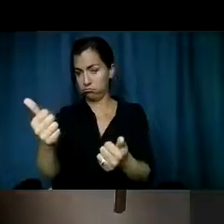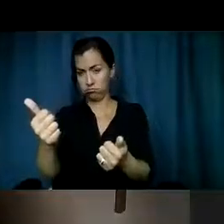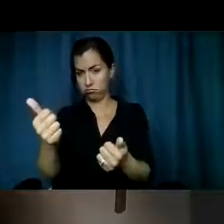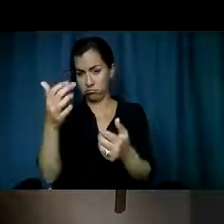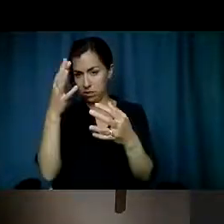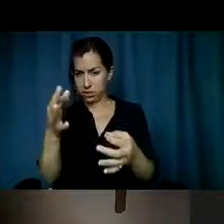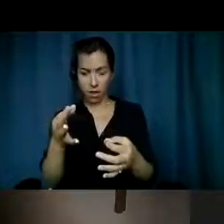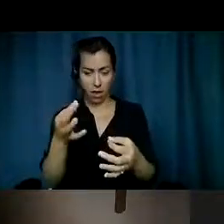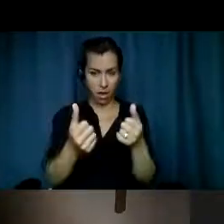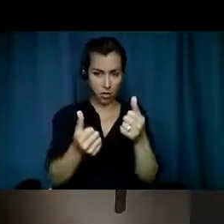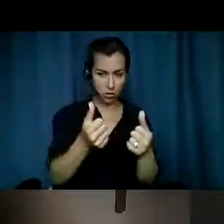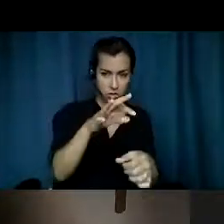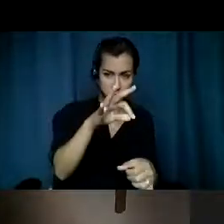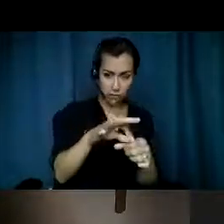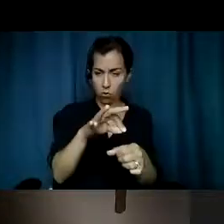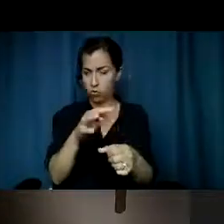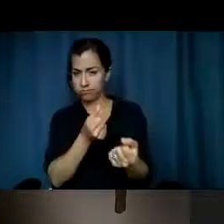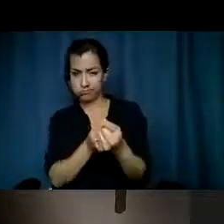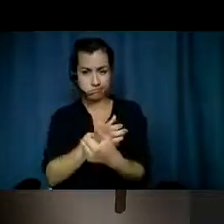fully understand, having somebody there to kind of help you